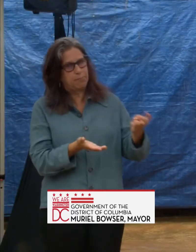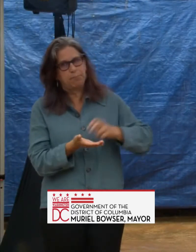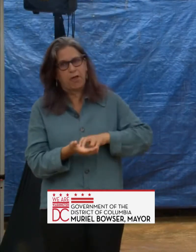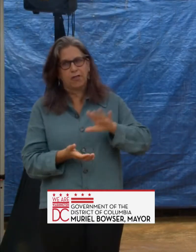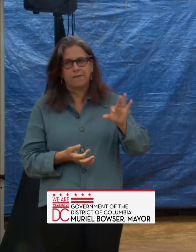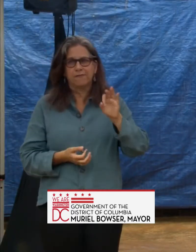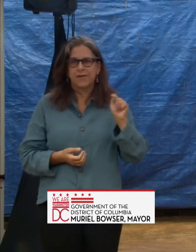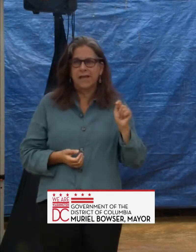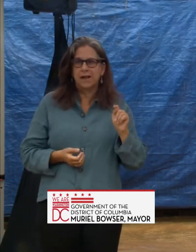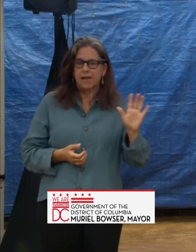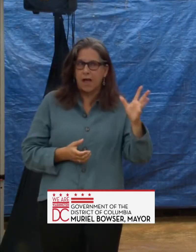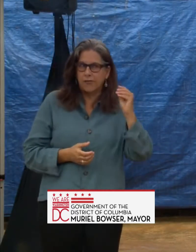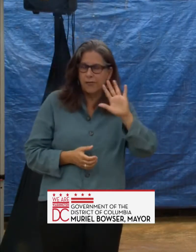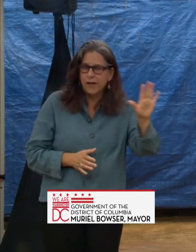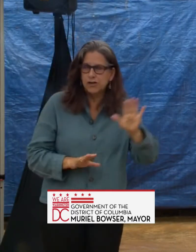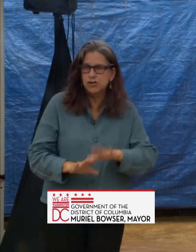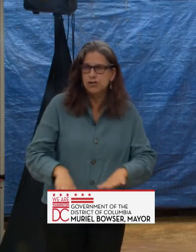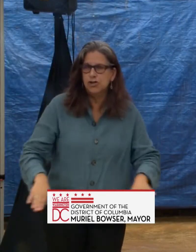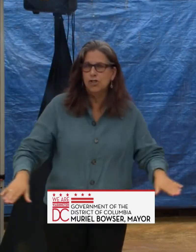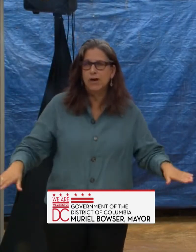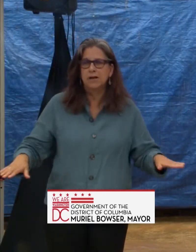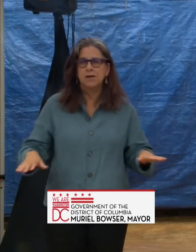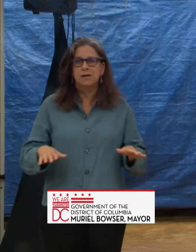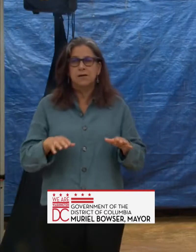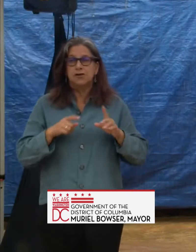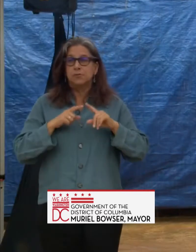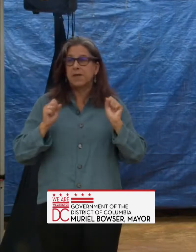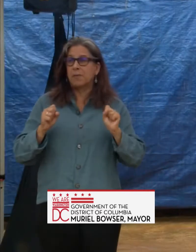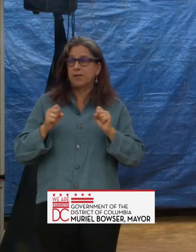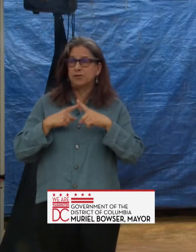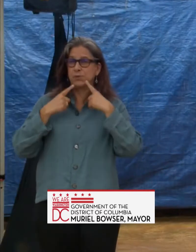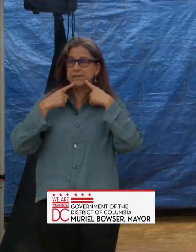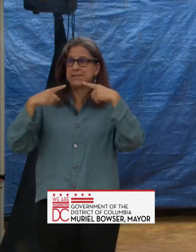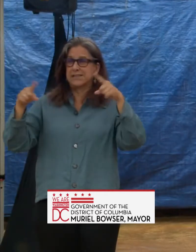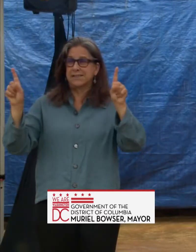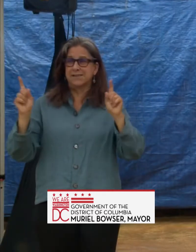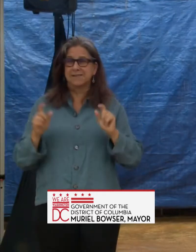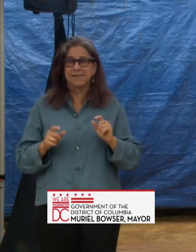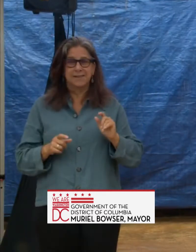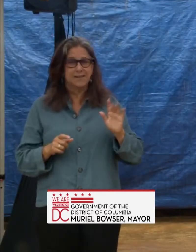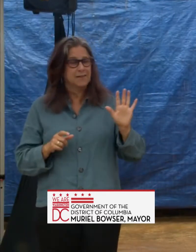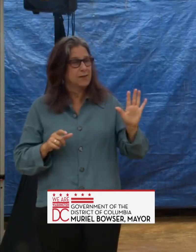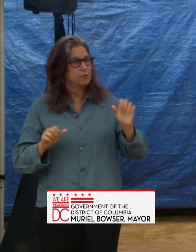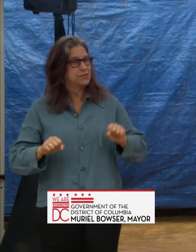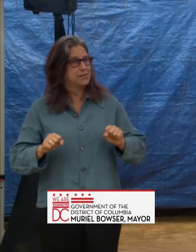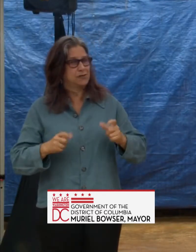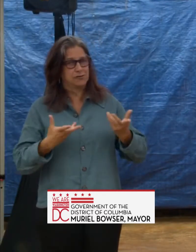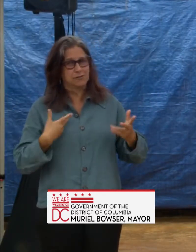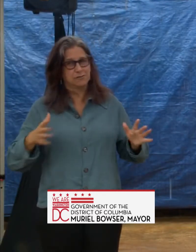FULFILL THEIR POTENTIAL AND TO BE ABLE TO ACCESS THE PROSPERITY THAT IS SO GREAT IN THE COMMUNITY THAT WE ARE LUCKY TO